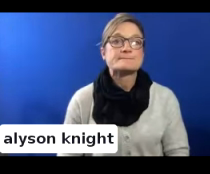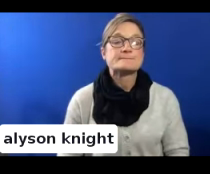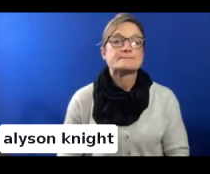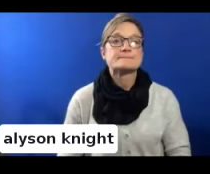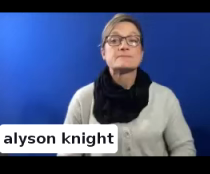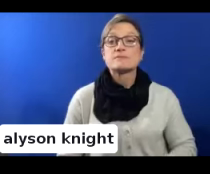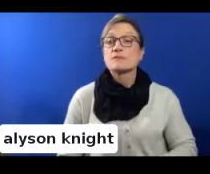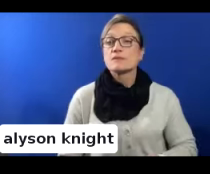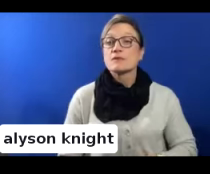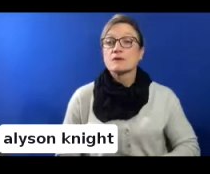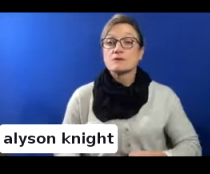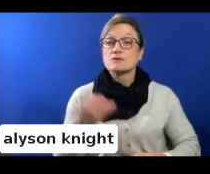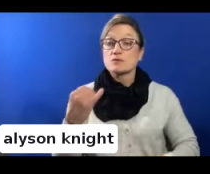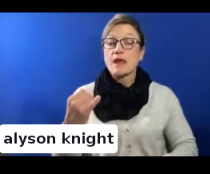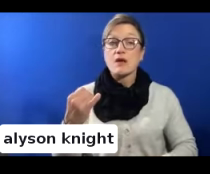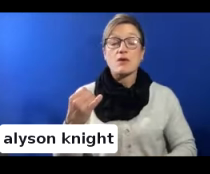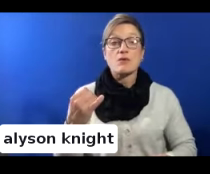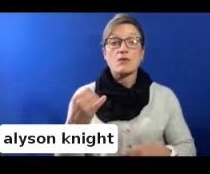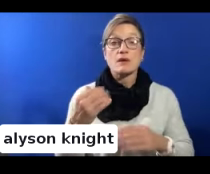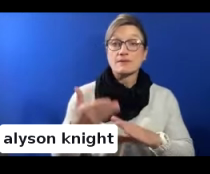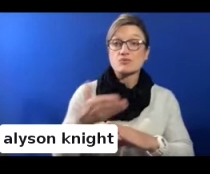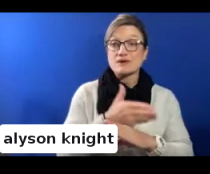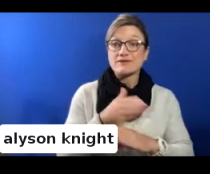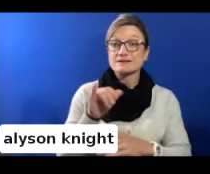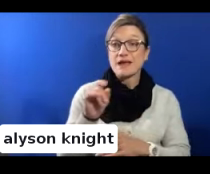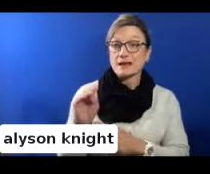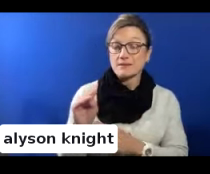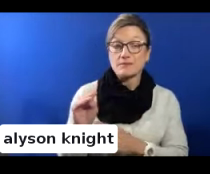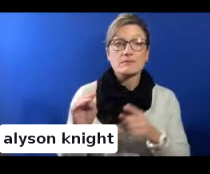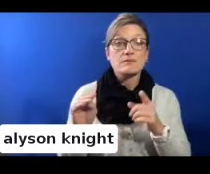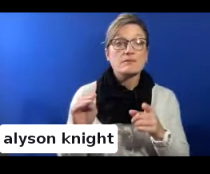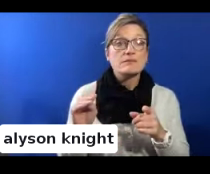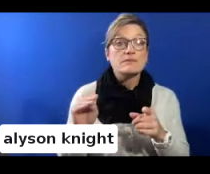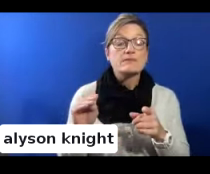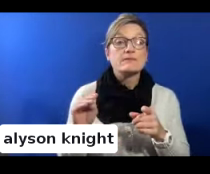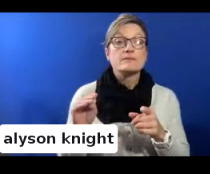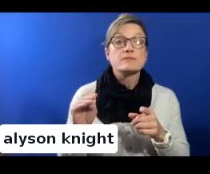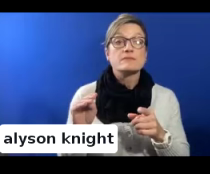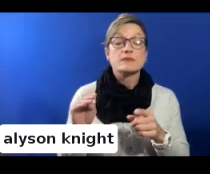Now, the previous item included and pulled in all the proposed goals.